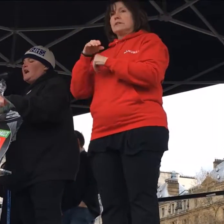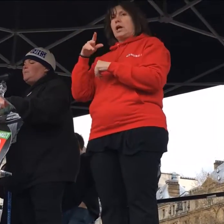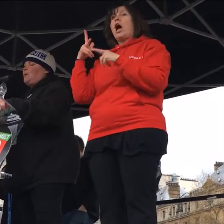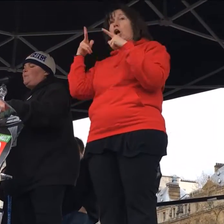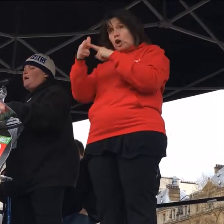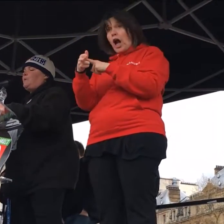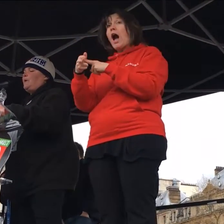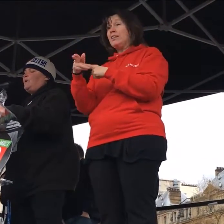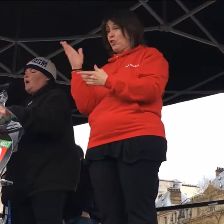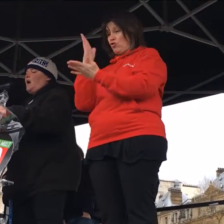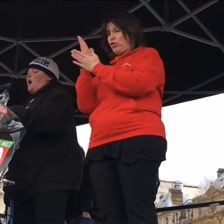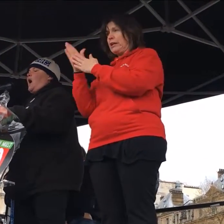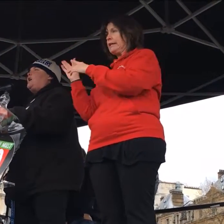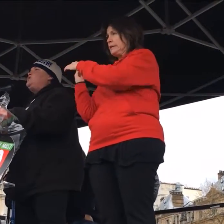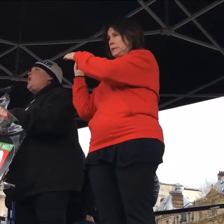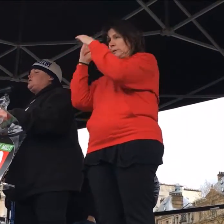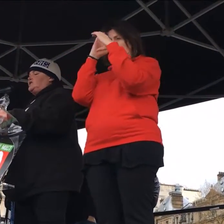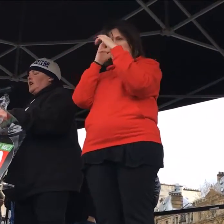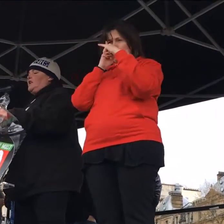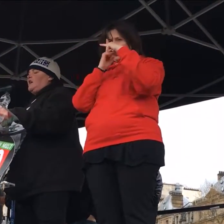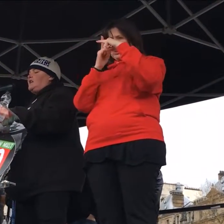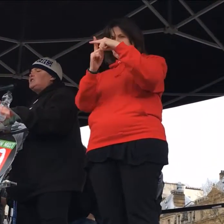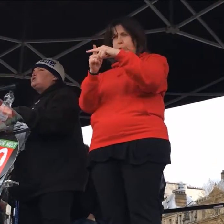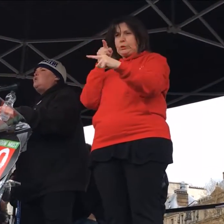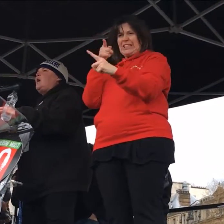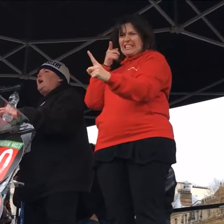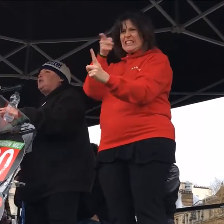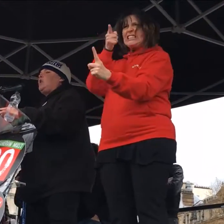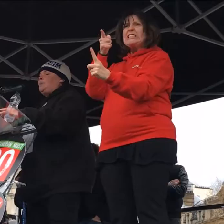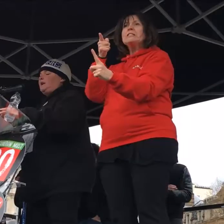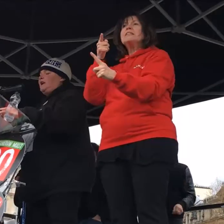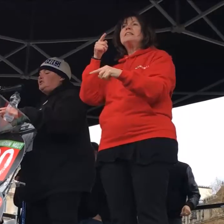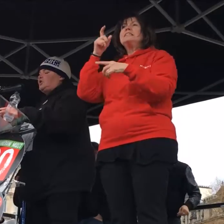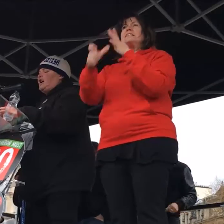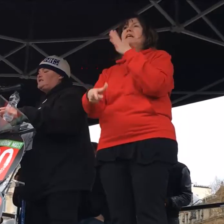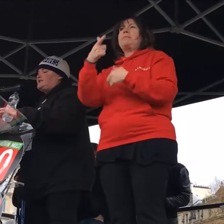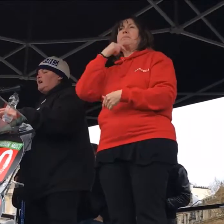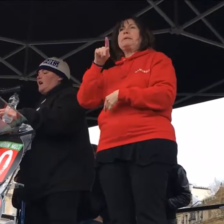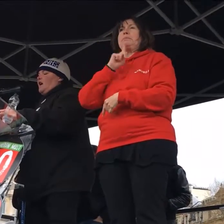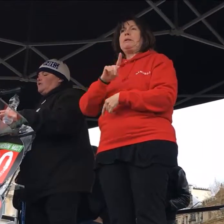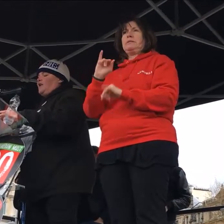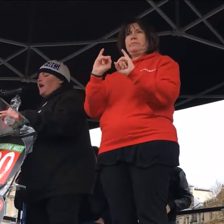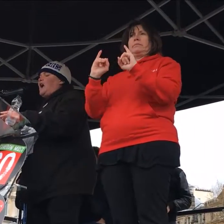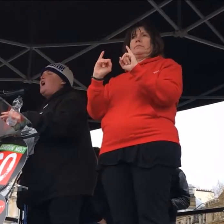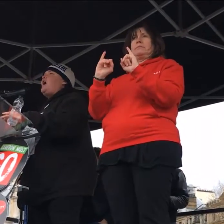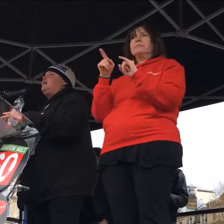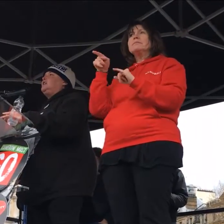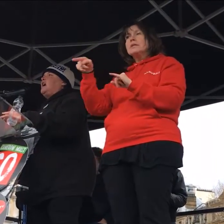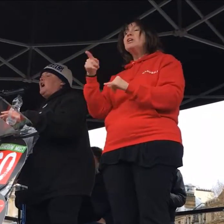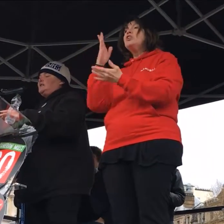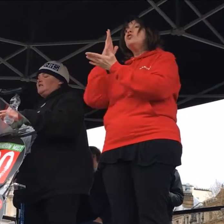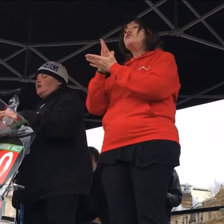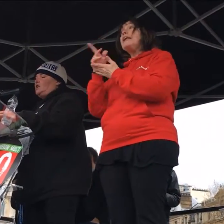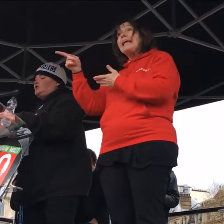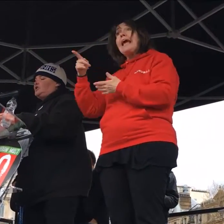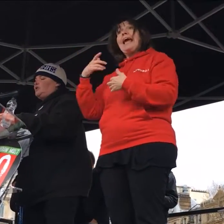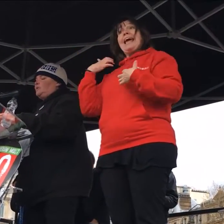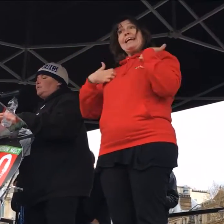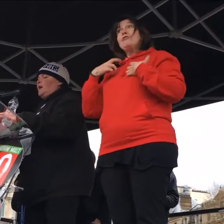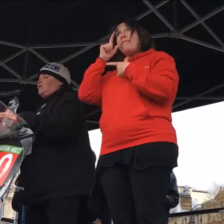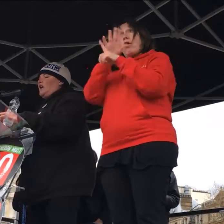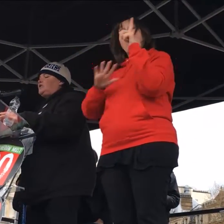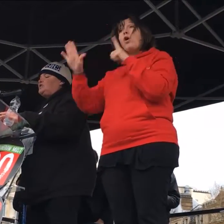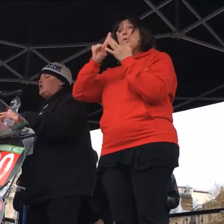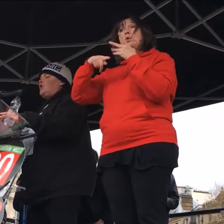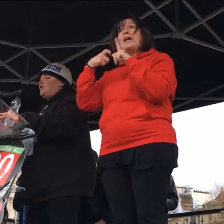people are not in the national economic interest, that they are ideological, that the Tories